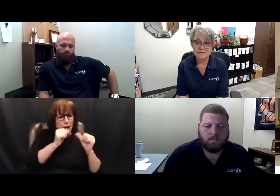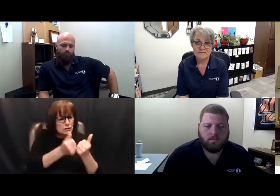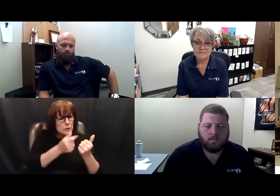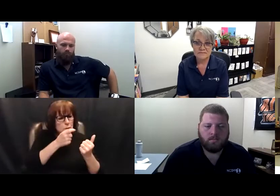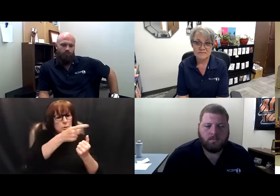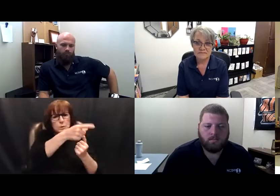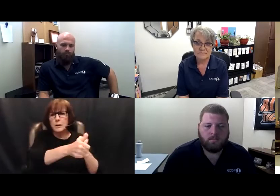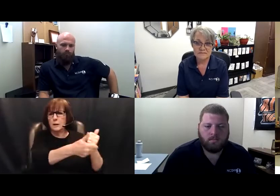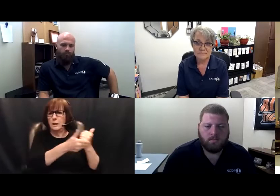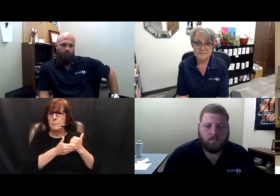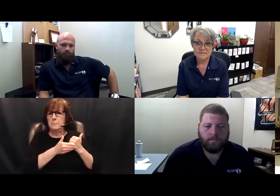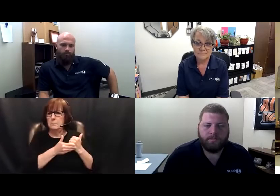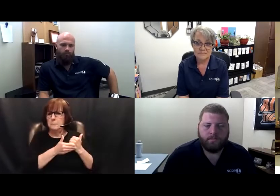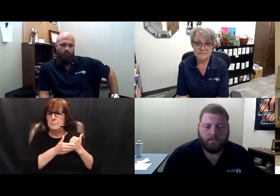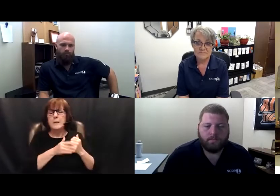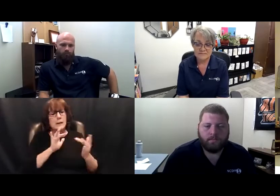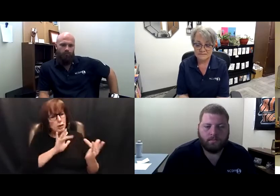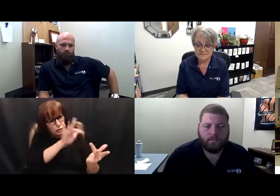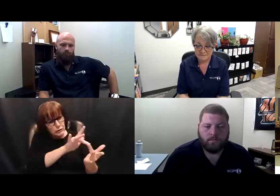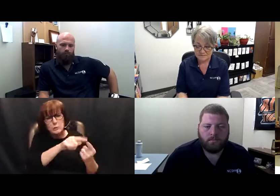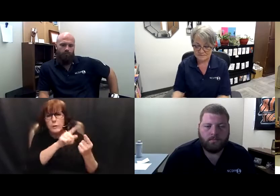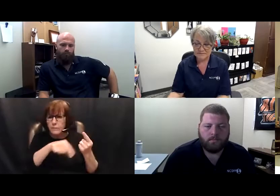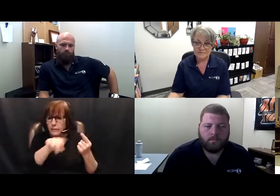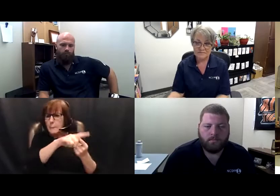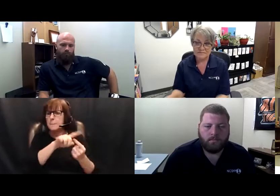assist you. Reach out to them, reach out to our